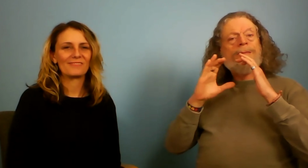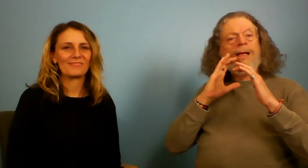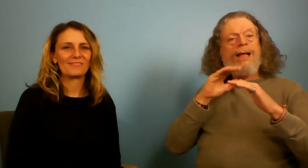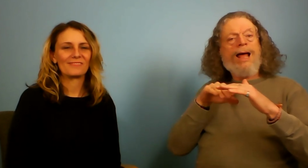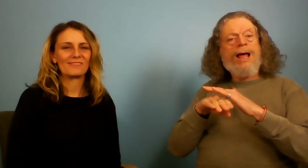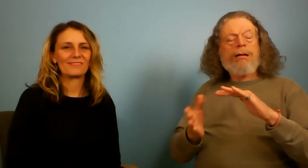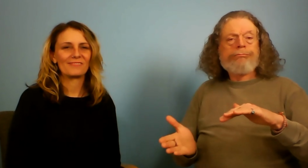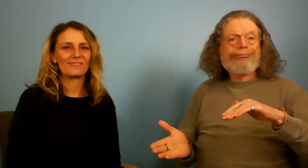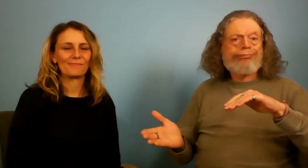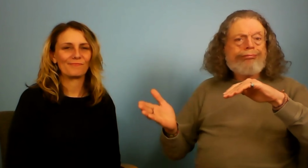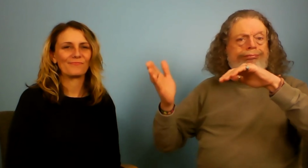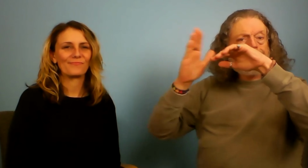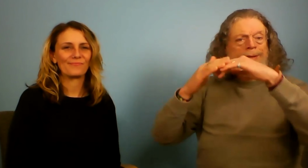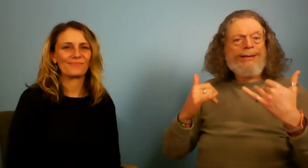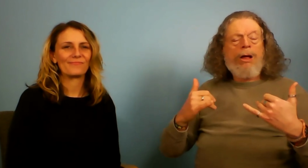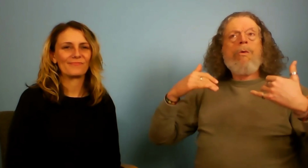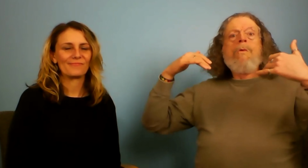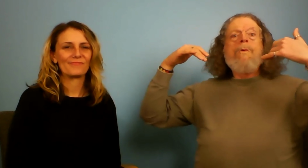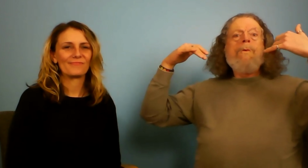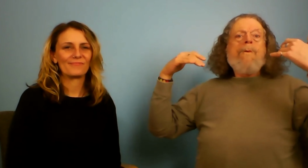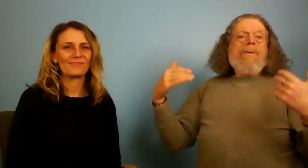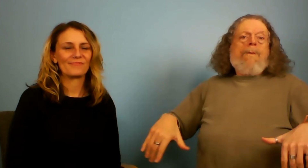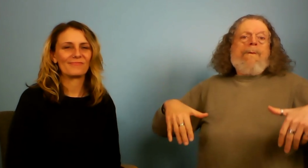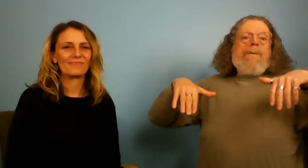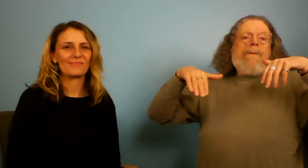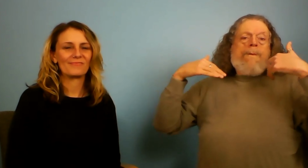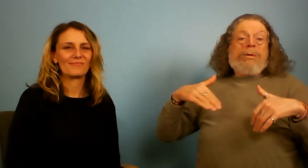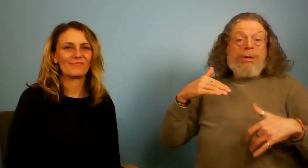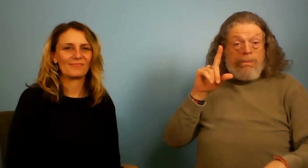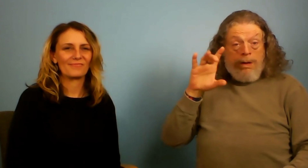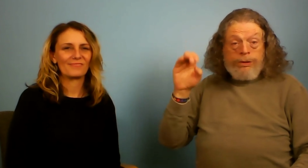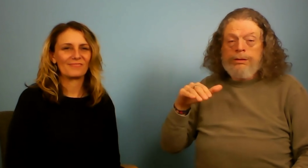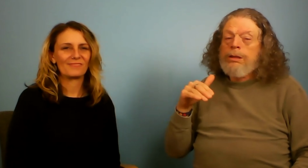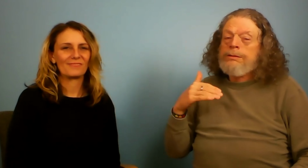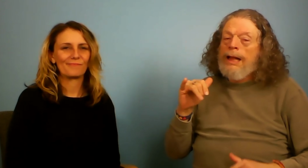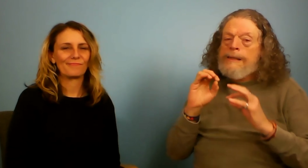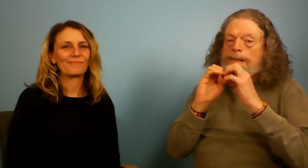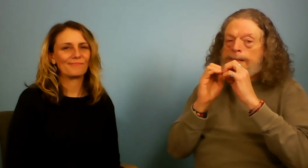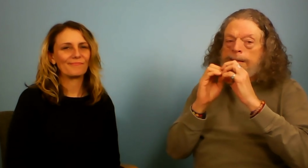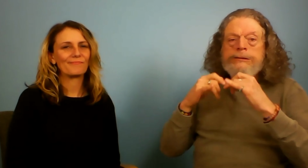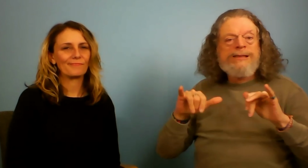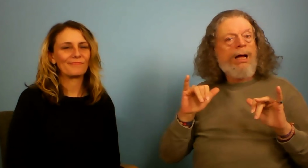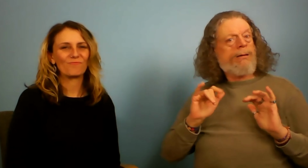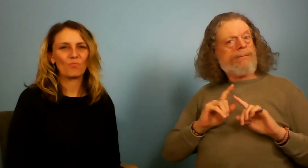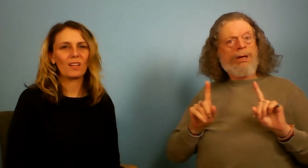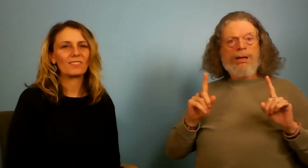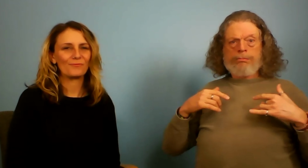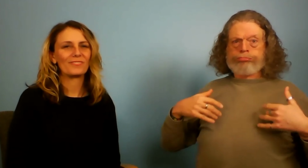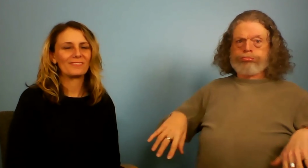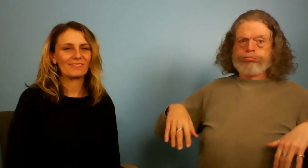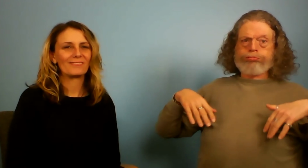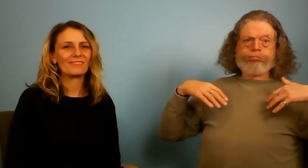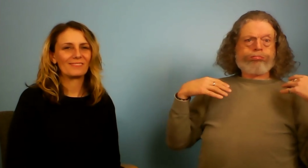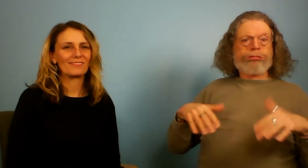So, communication access has increased dramatically, wow! Is it 100% perfect? No. But it has really